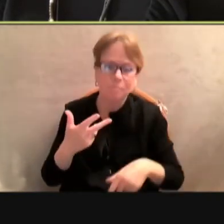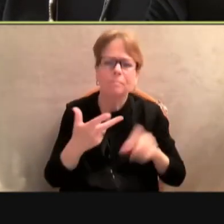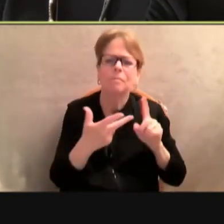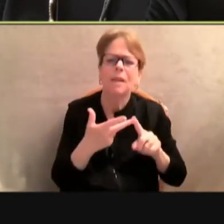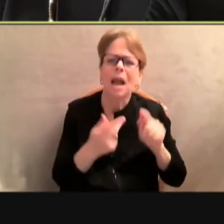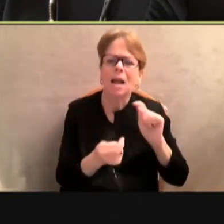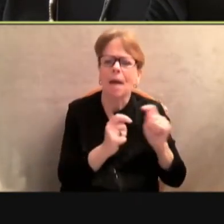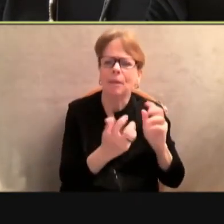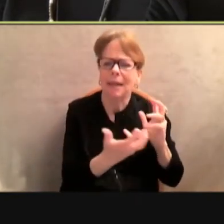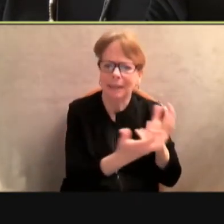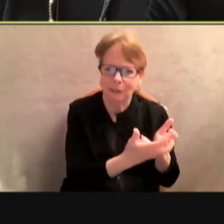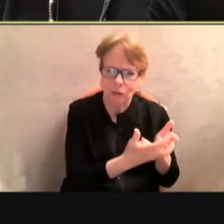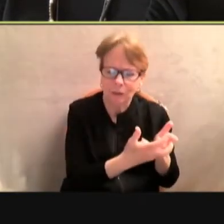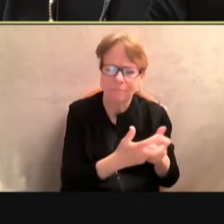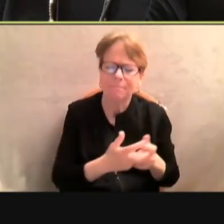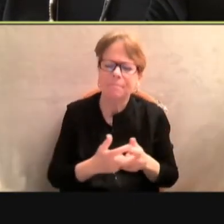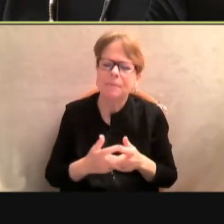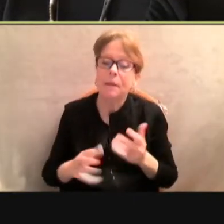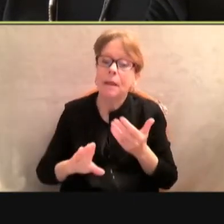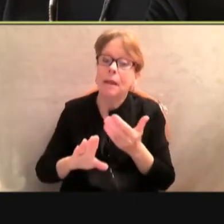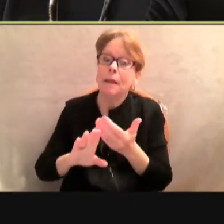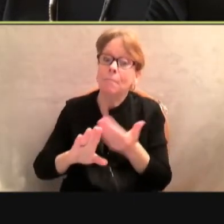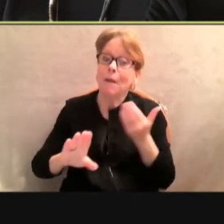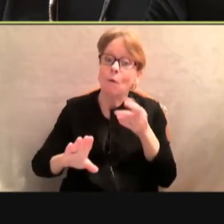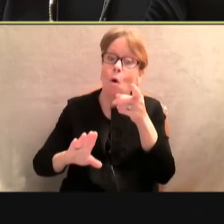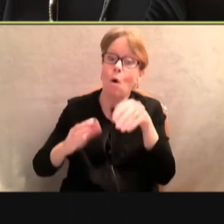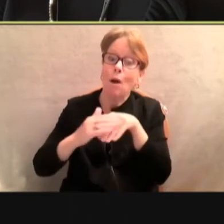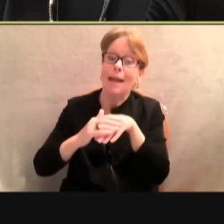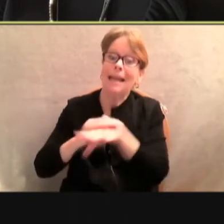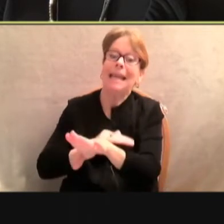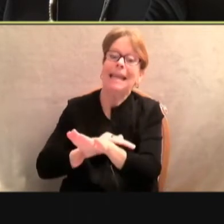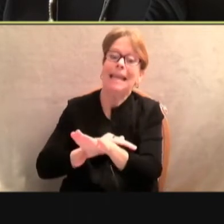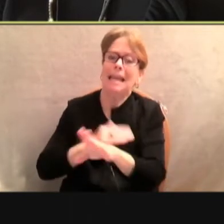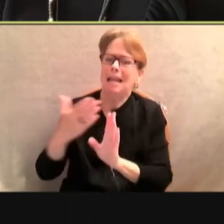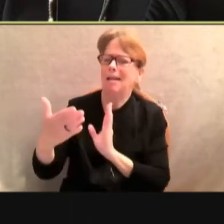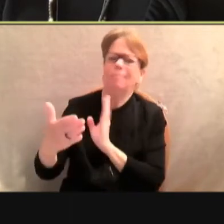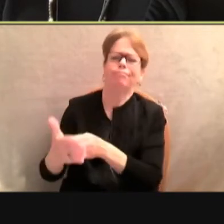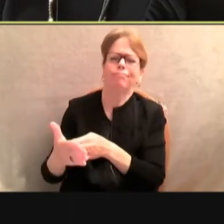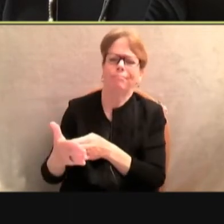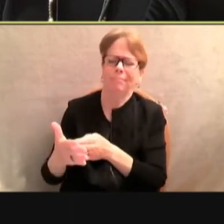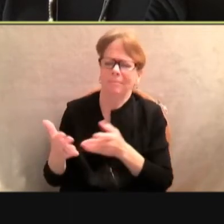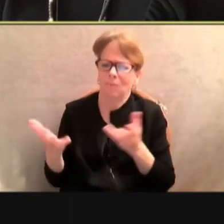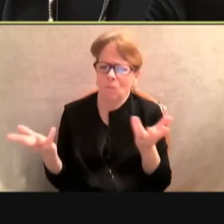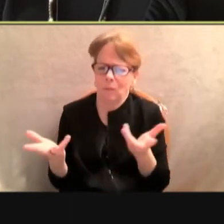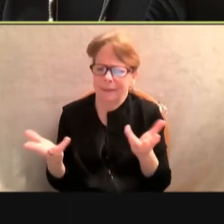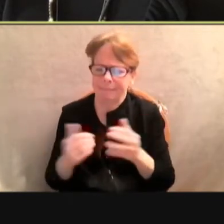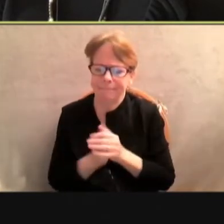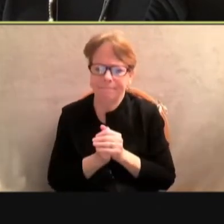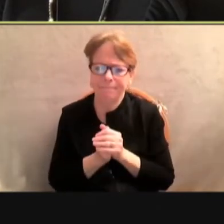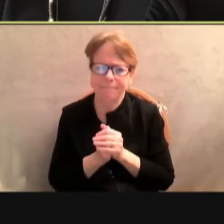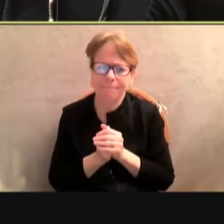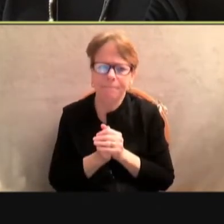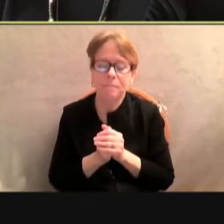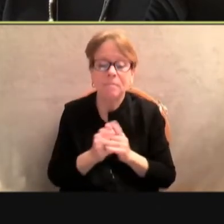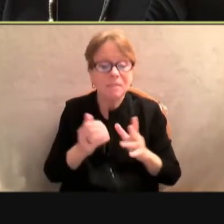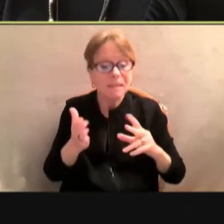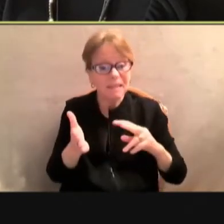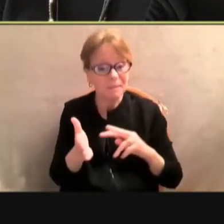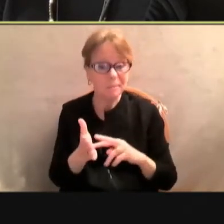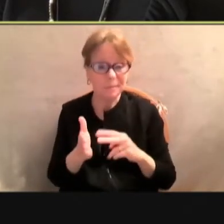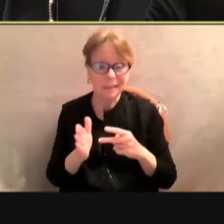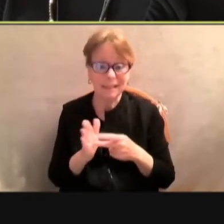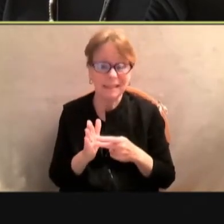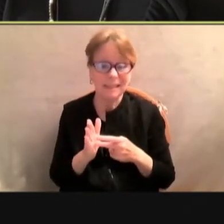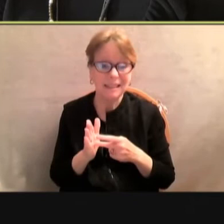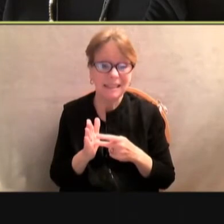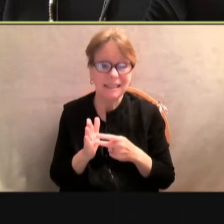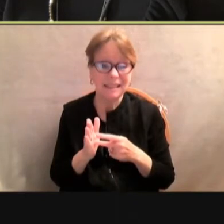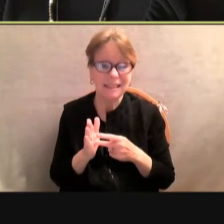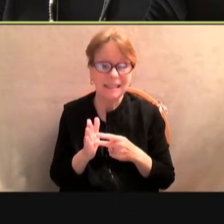pre-admission look like? Pre-admission discrimination means not even accepting an interview or an